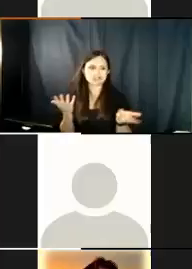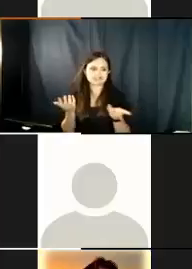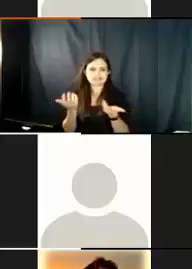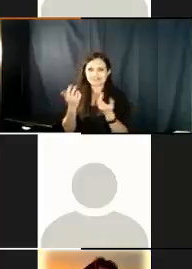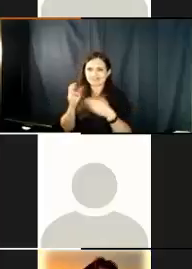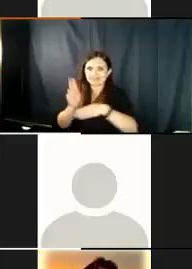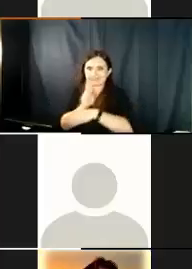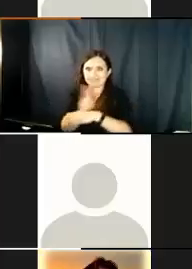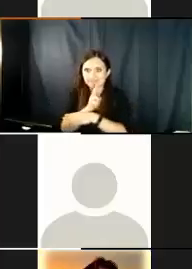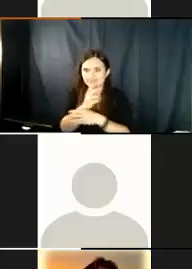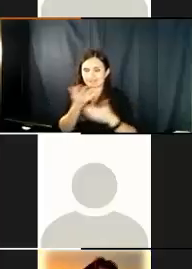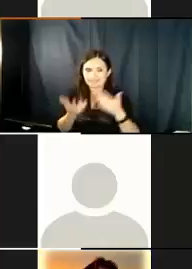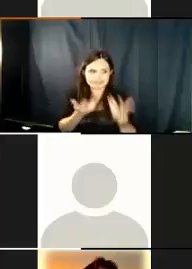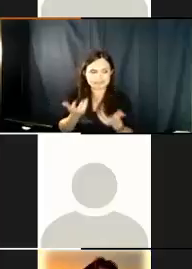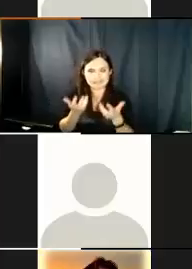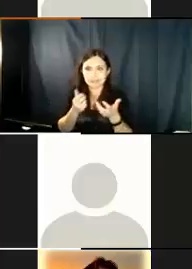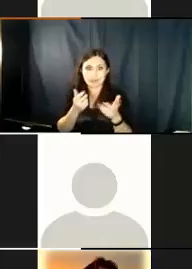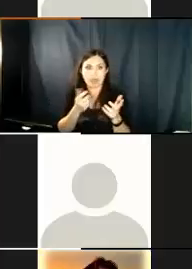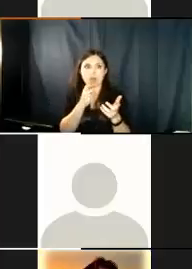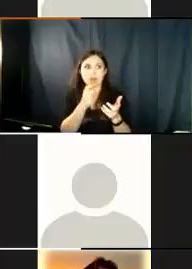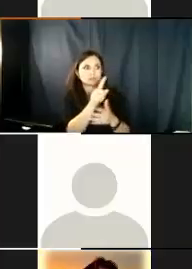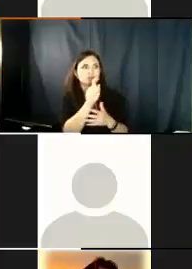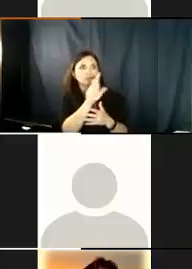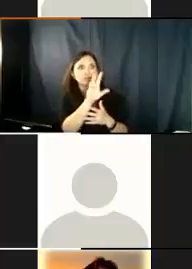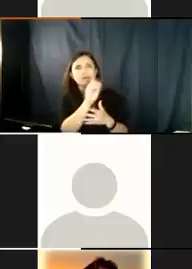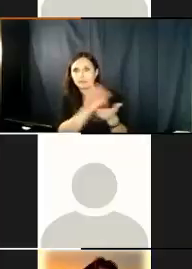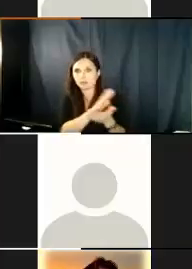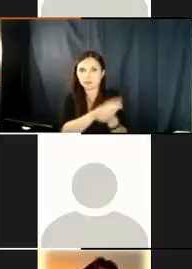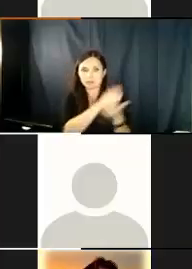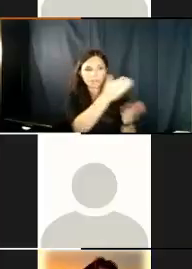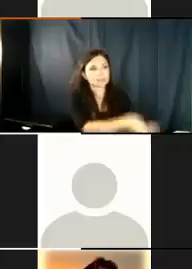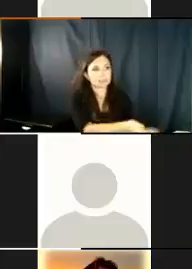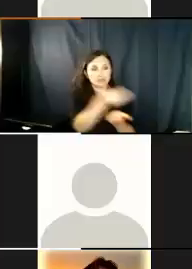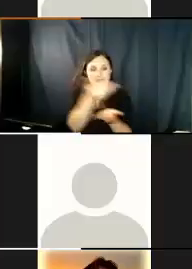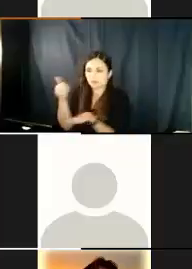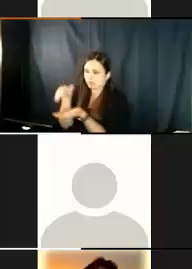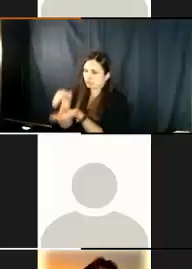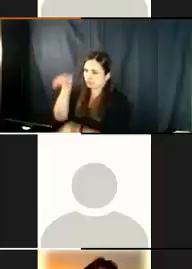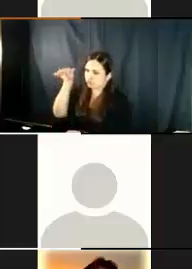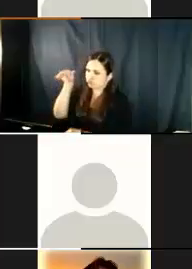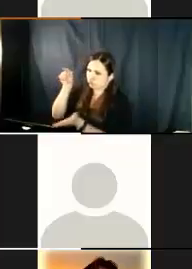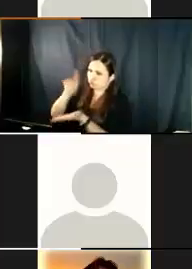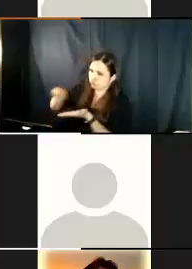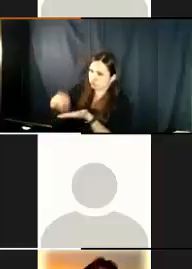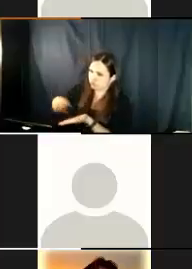The thought of not having to take 150 papers home every night to grade sounded great to me.